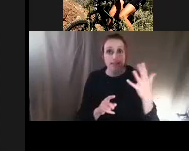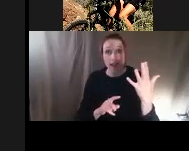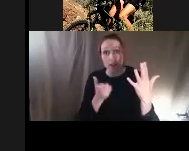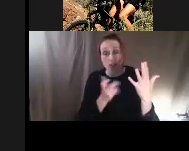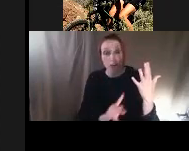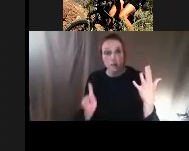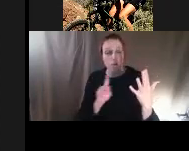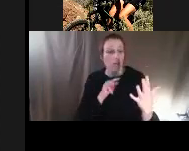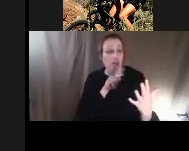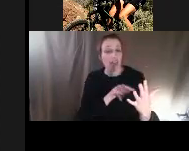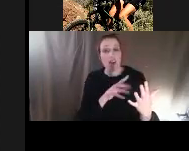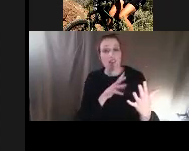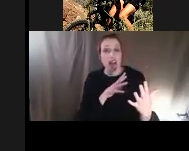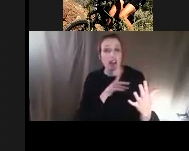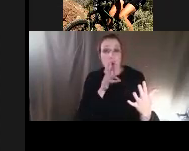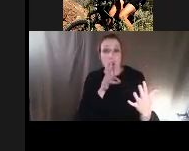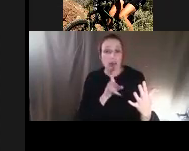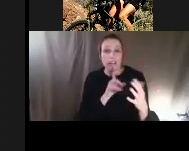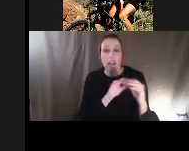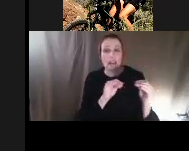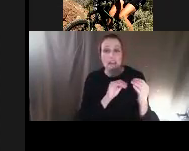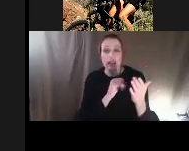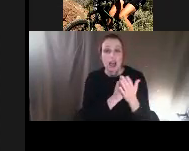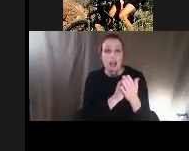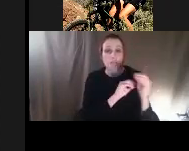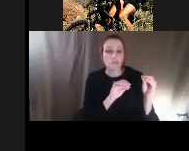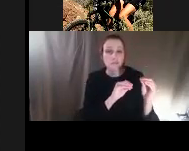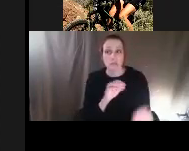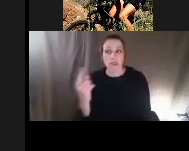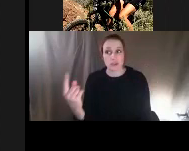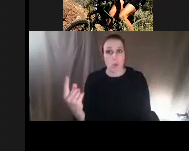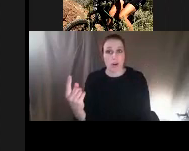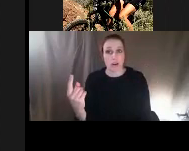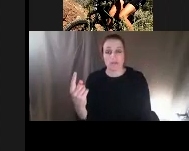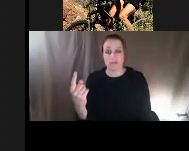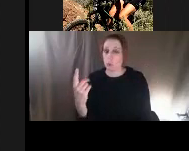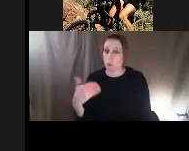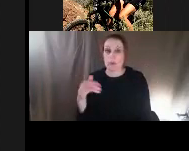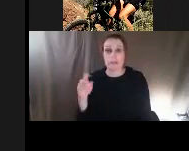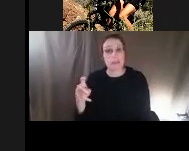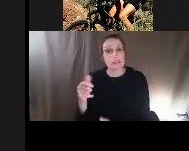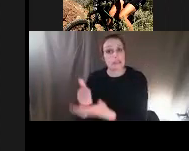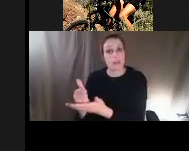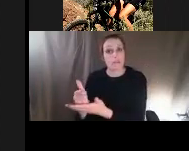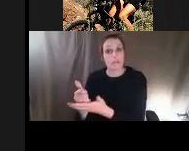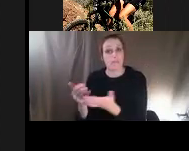goals, but this six person may not. So, it doesn't really matter, and we as professionals, we just need to monitor how we